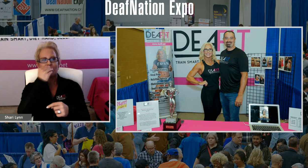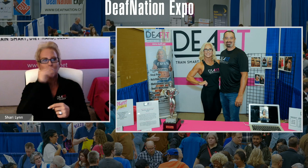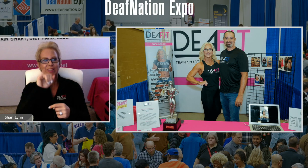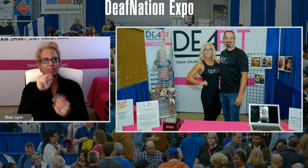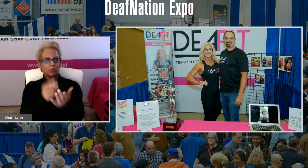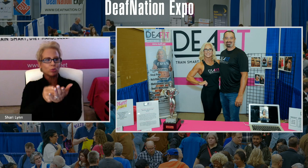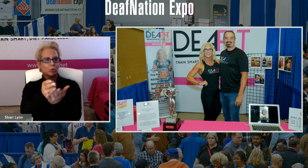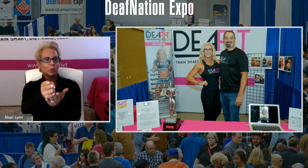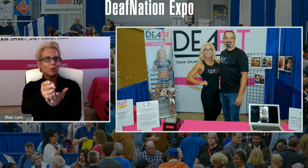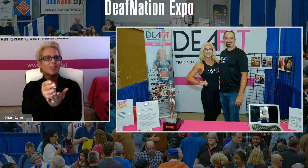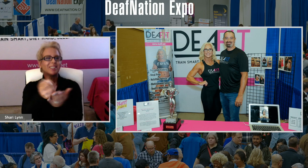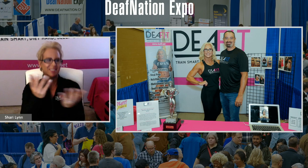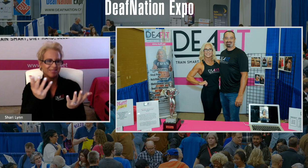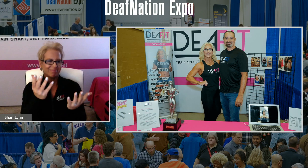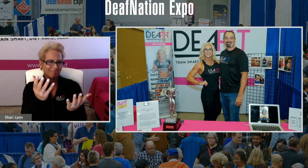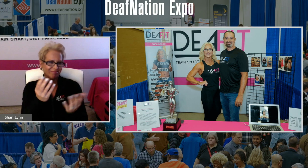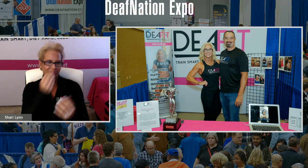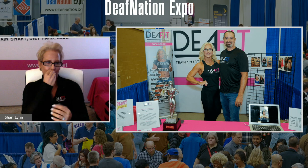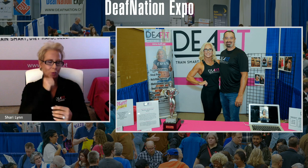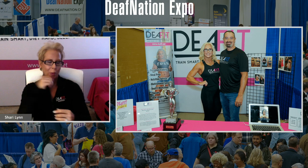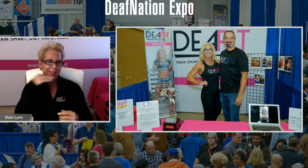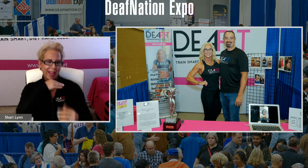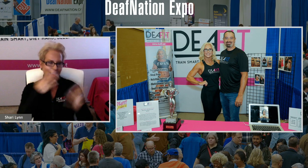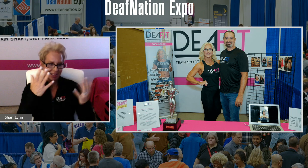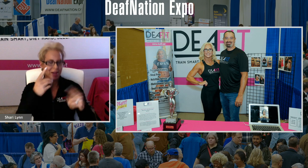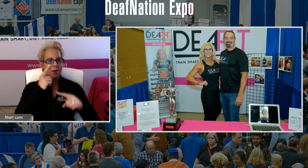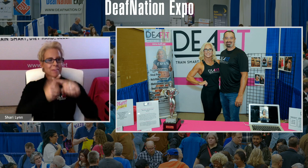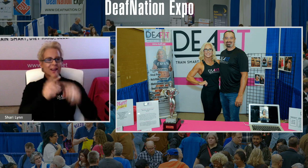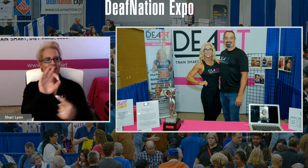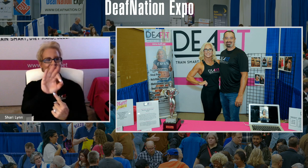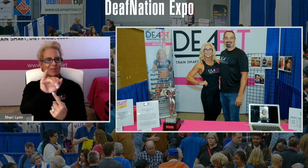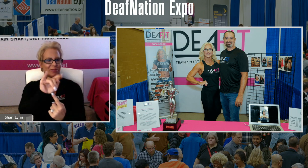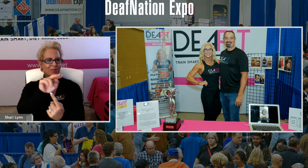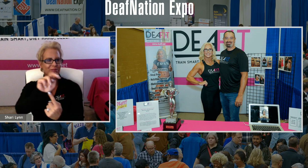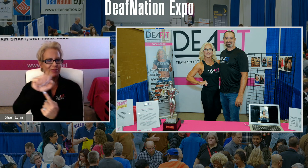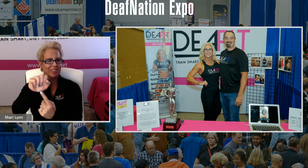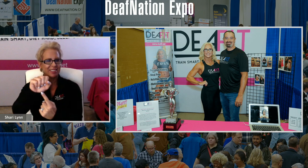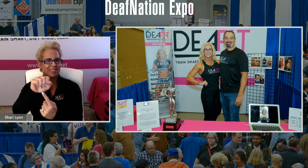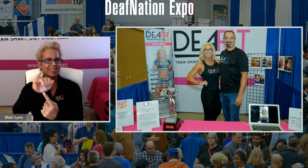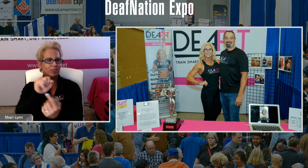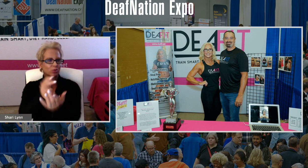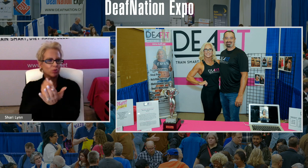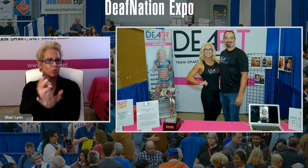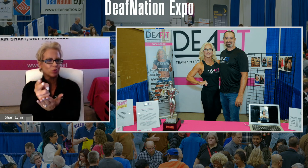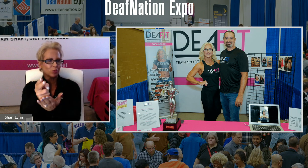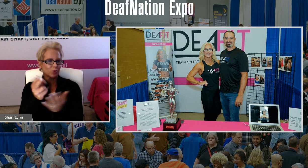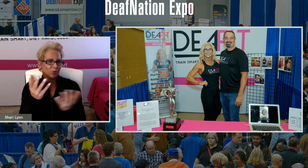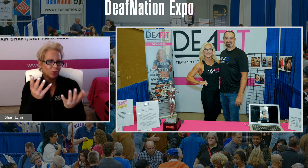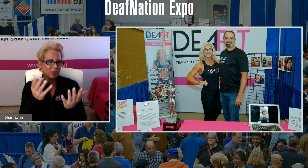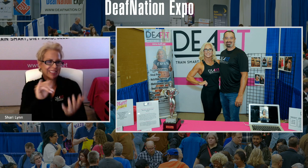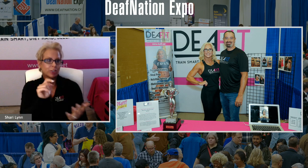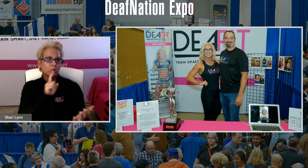Food is Truth. Food don’t lie. Plus, fitness is the truth.